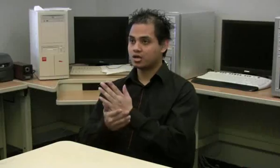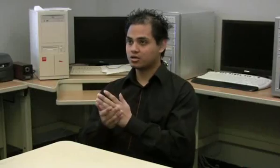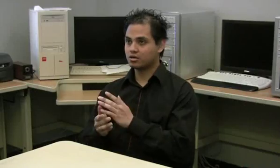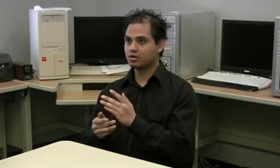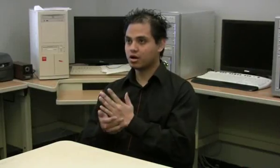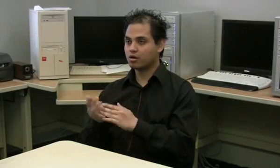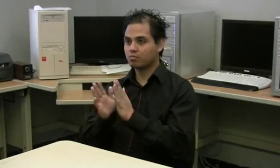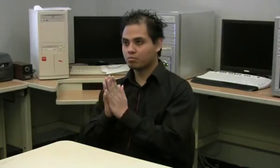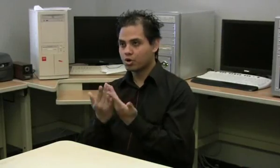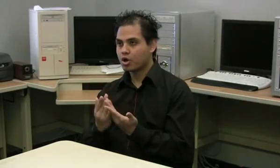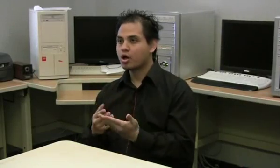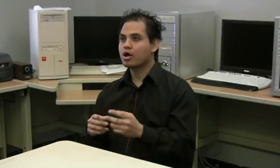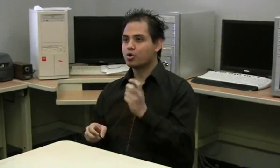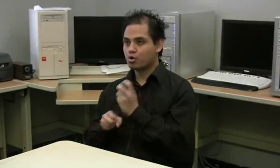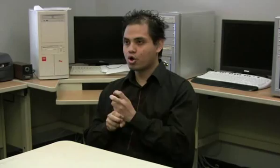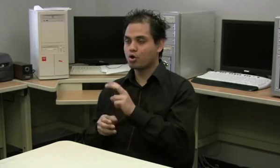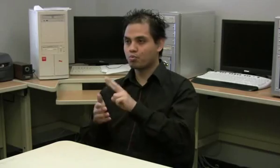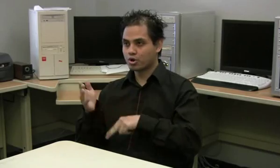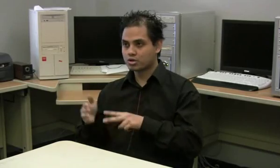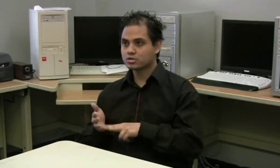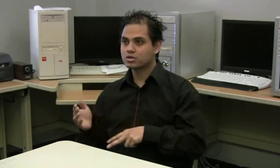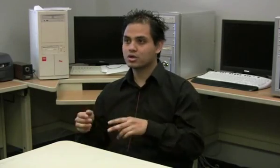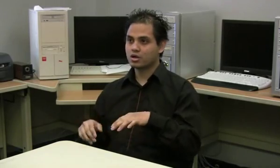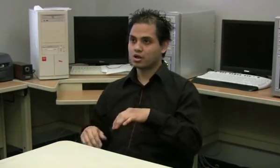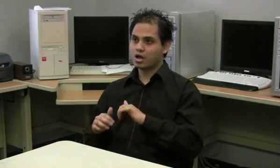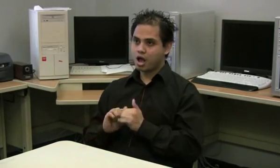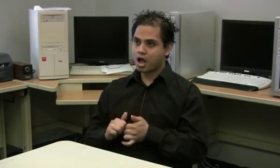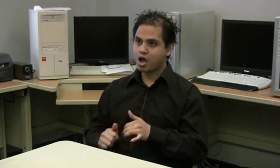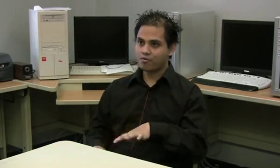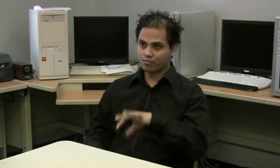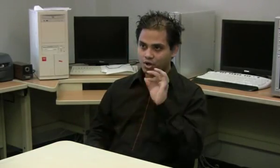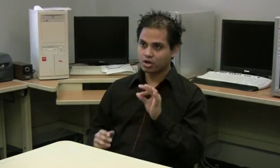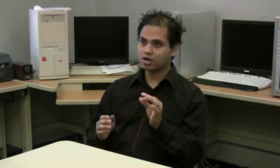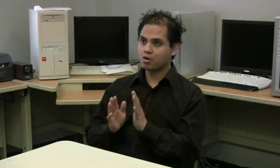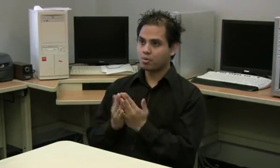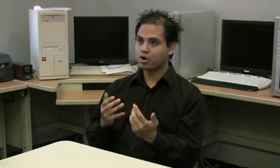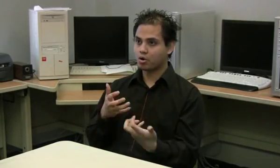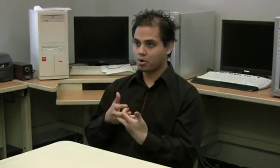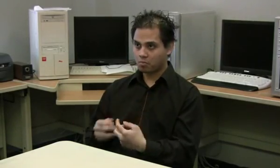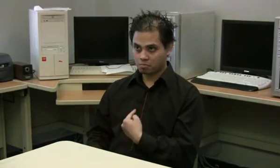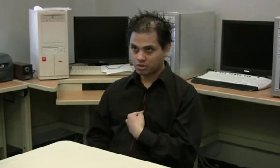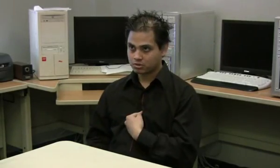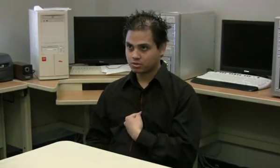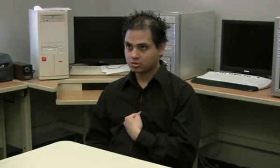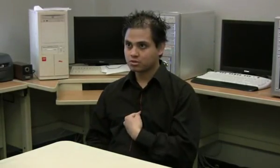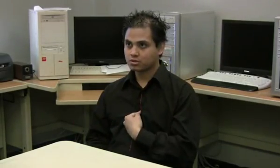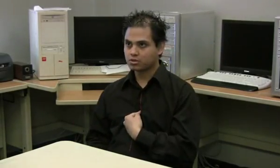A lot of the books are hard to read. How do I find one that is right for me?